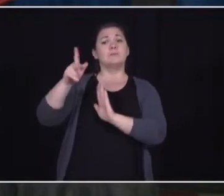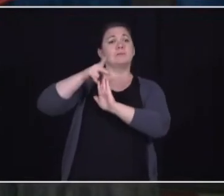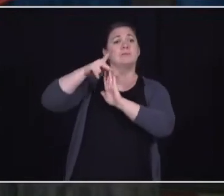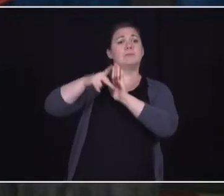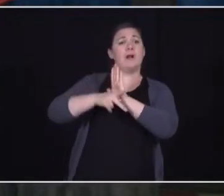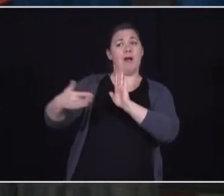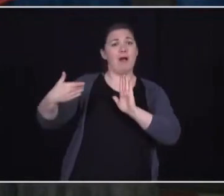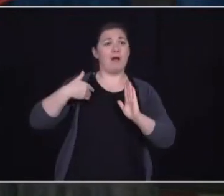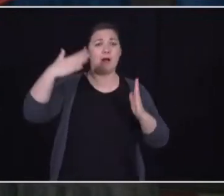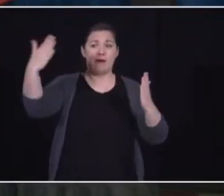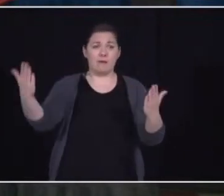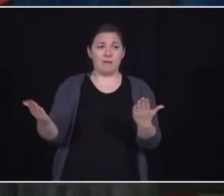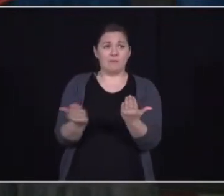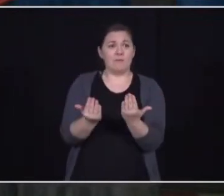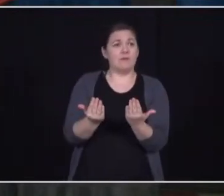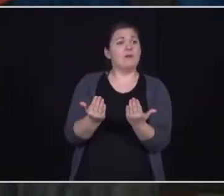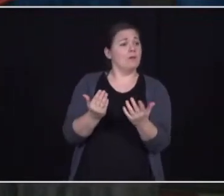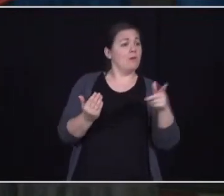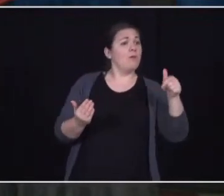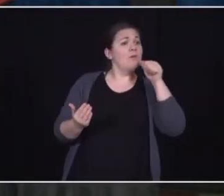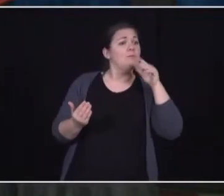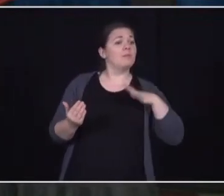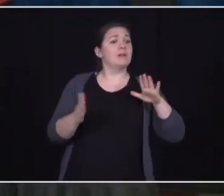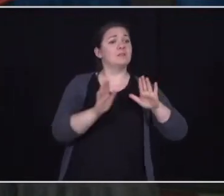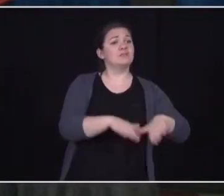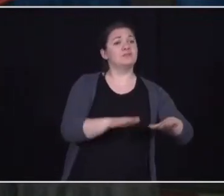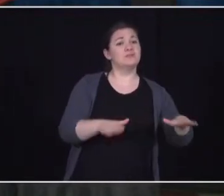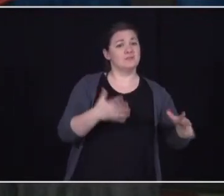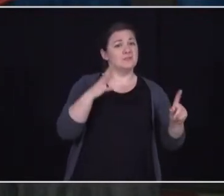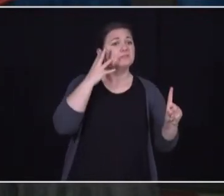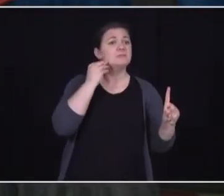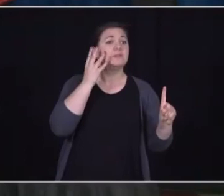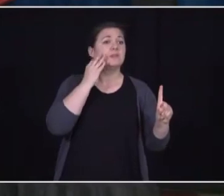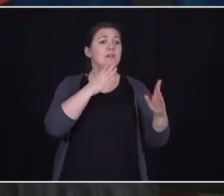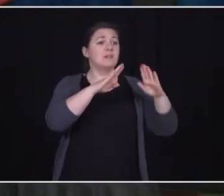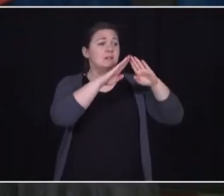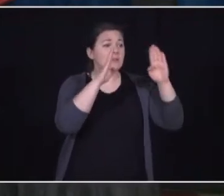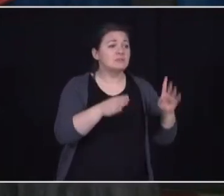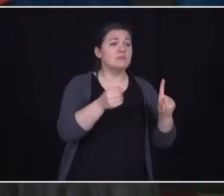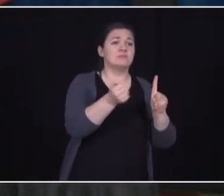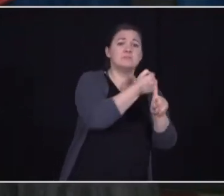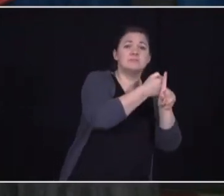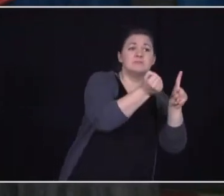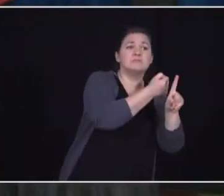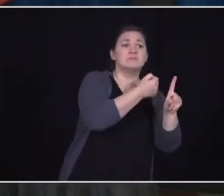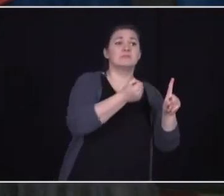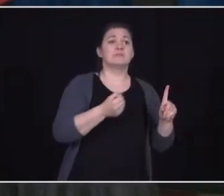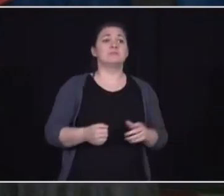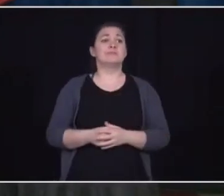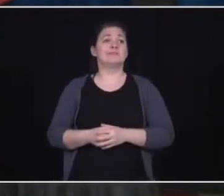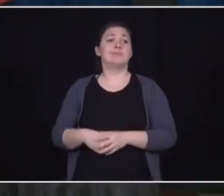The framework document you have shared notes the Ontario human rights commission policy, and it also notes that include women and